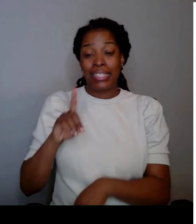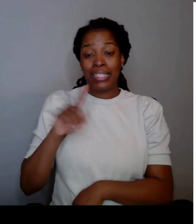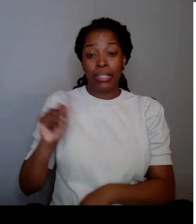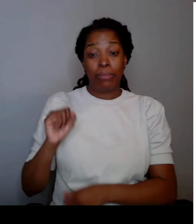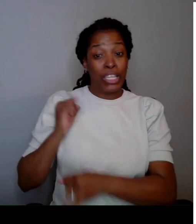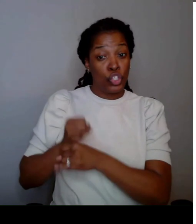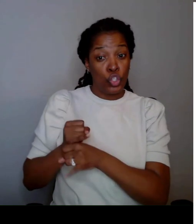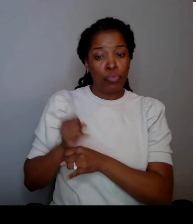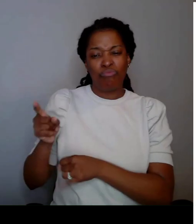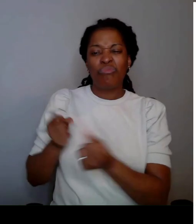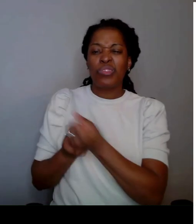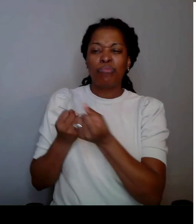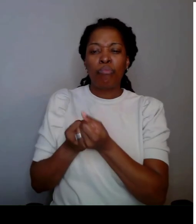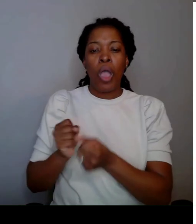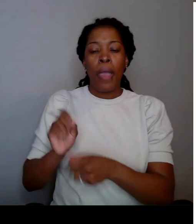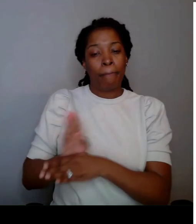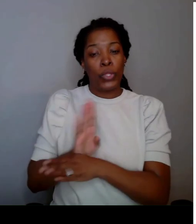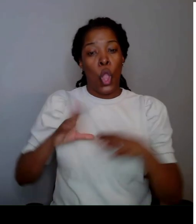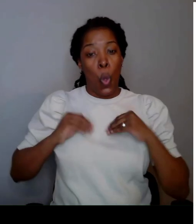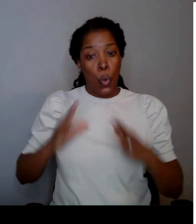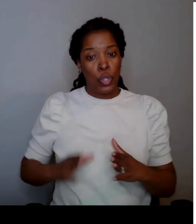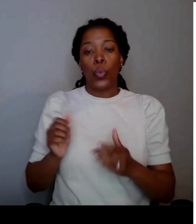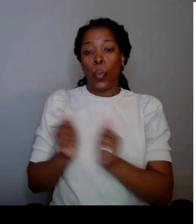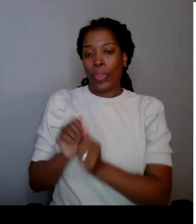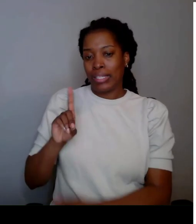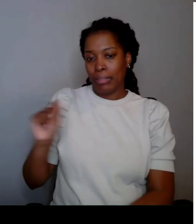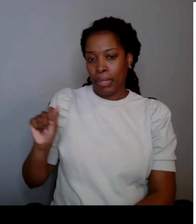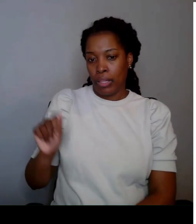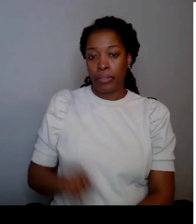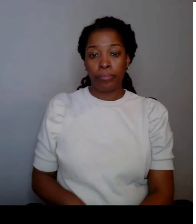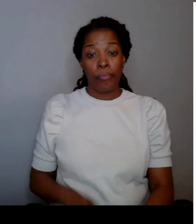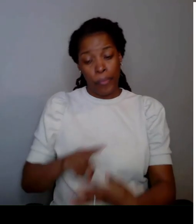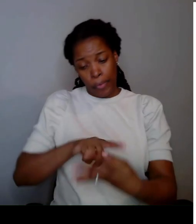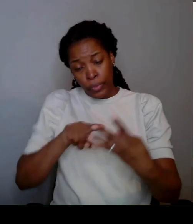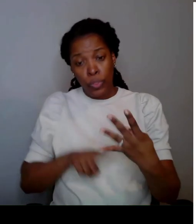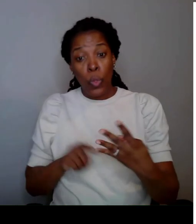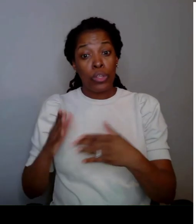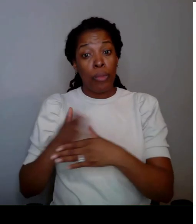These partners can provide mentorship, training and connections to strengthen your business.